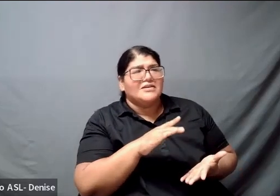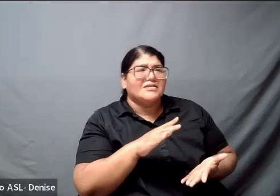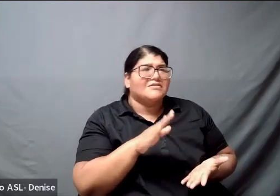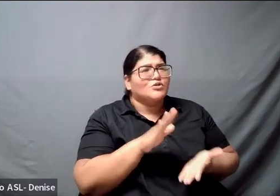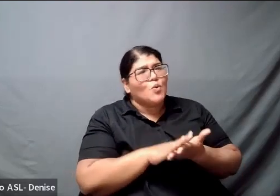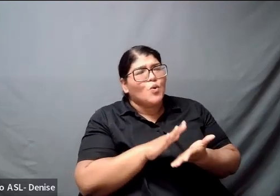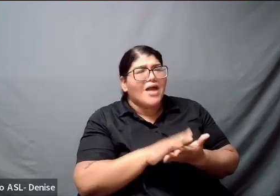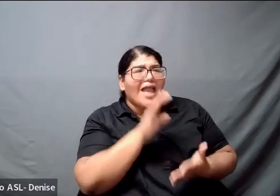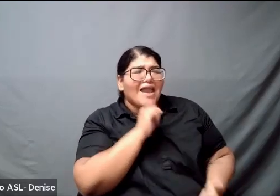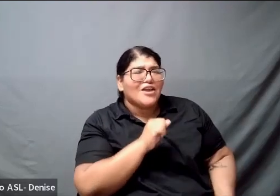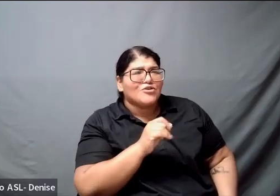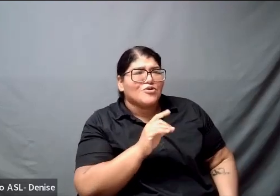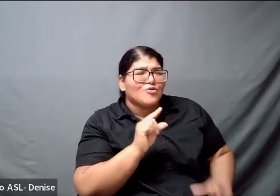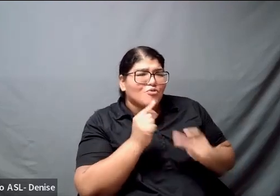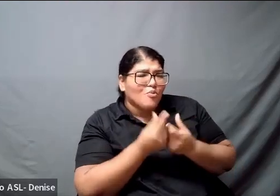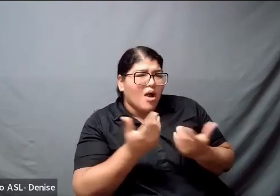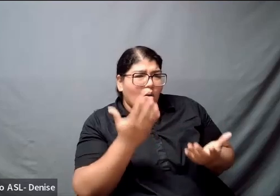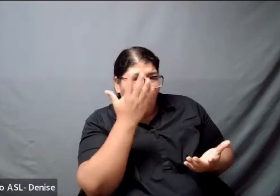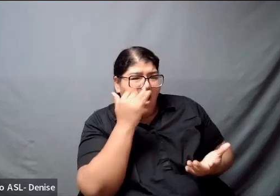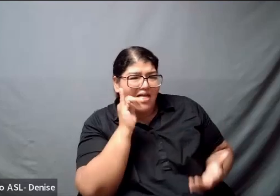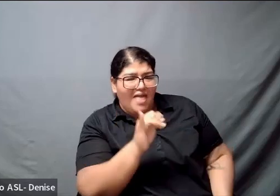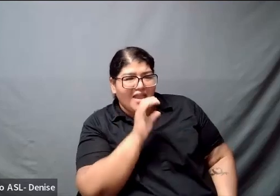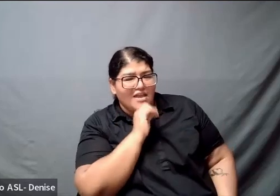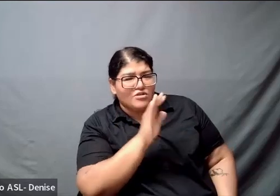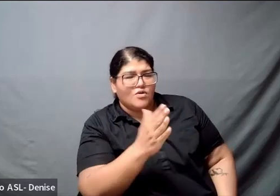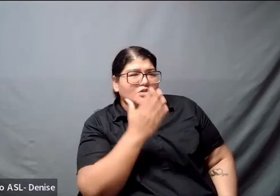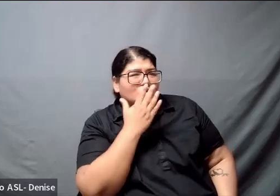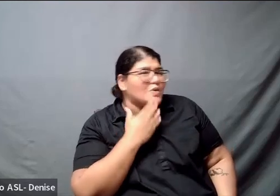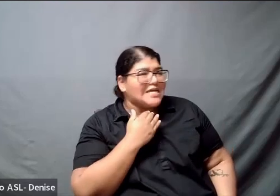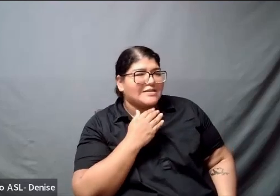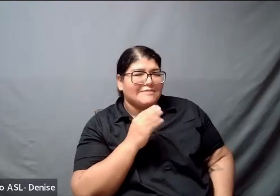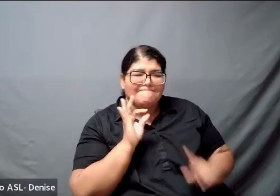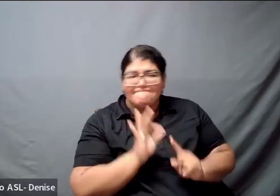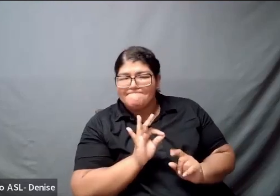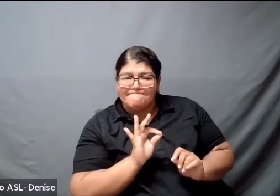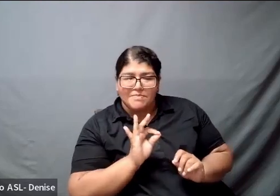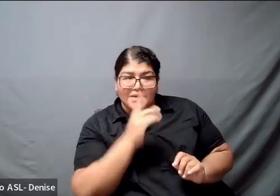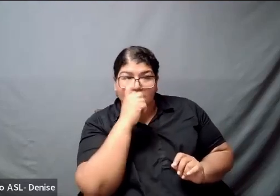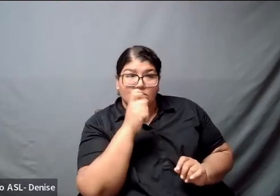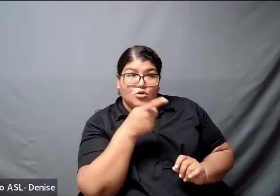Why is that age your sweet spot? Is it because of that little reader you were at that age or what is it?